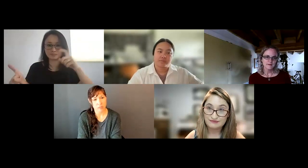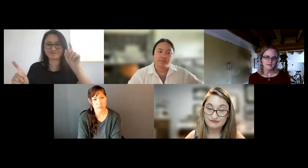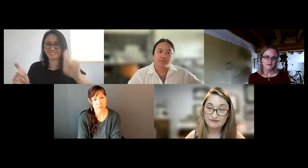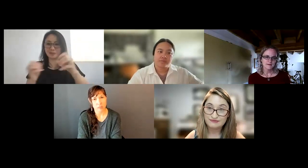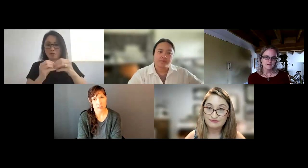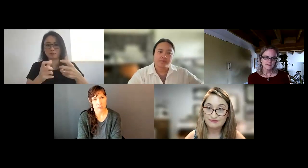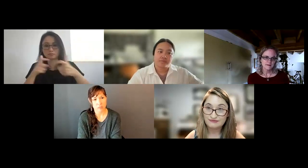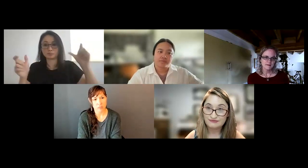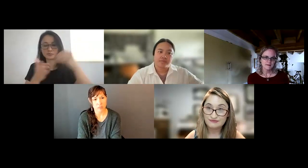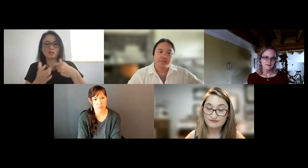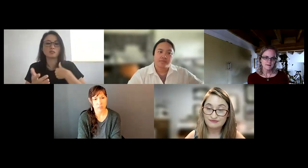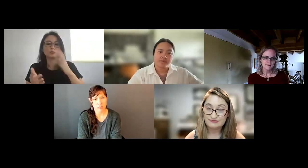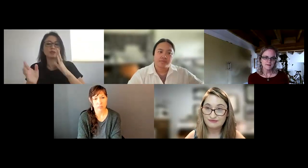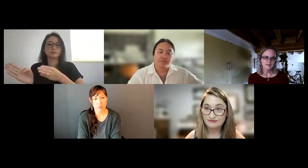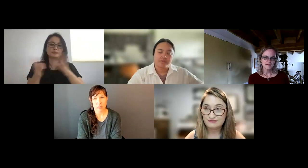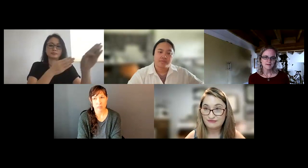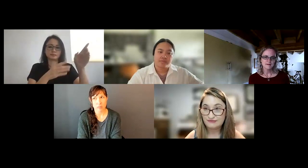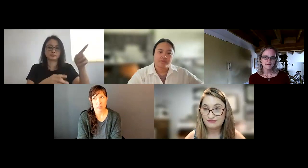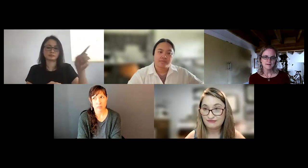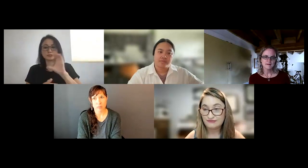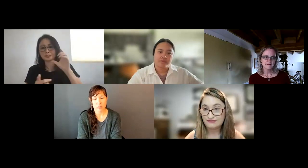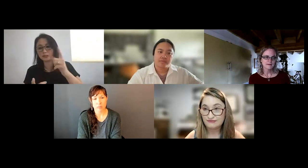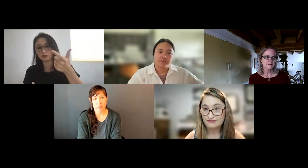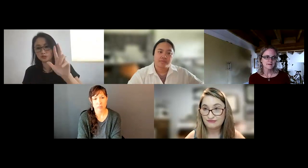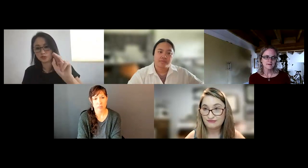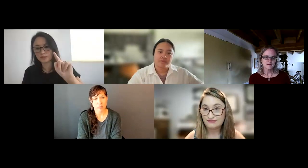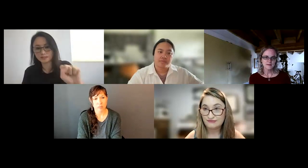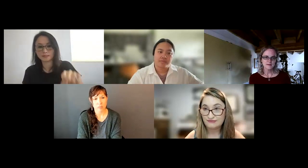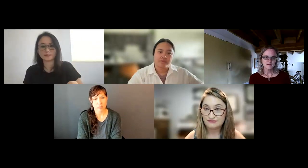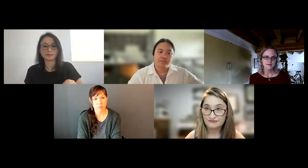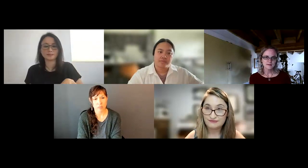So if I need a greater sum, I then would look for grants,